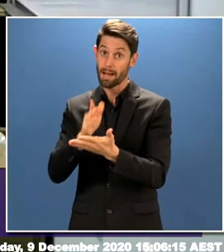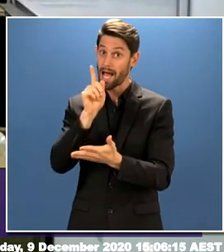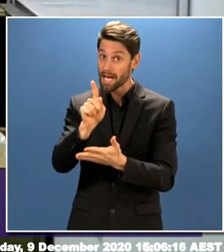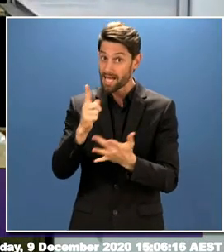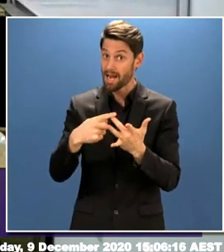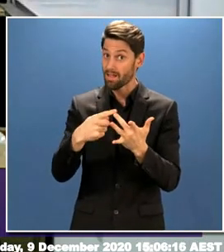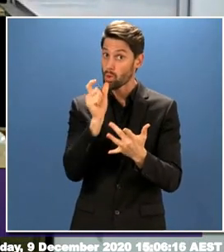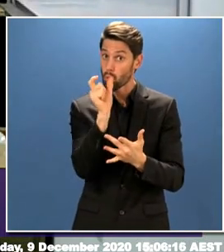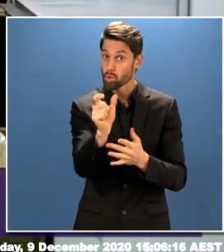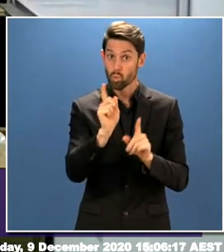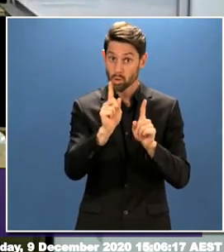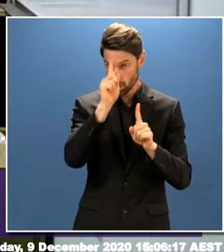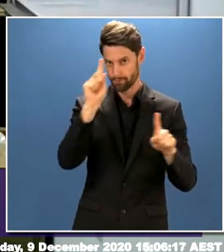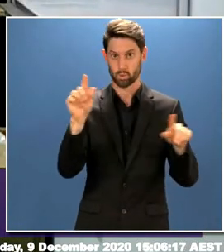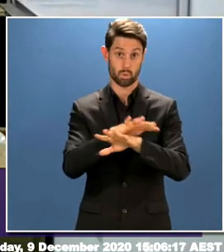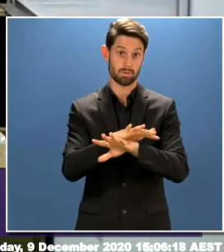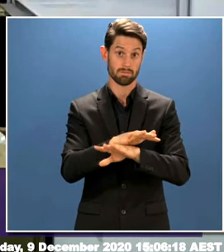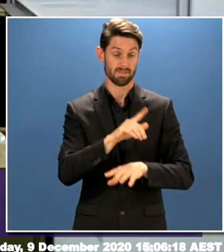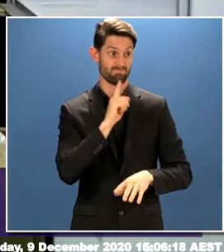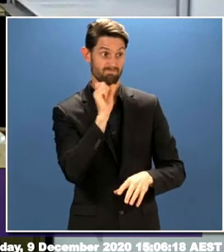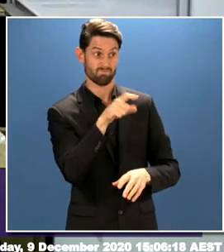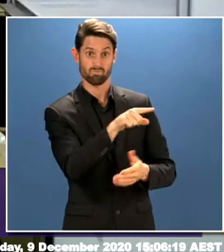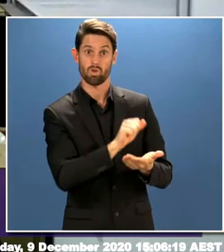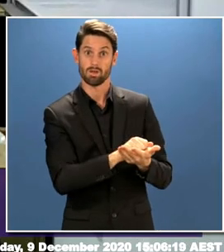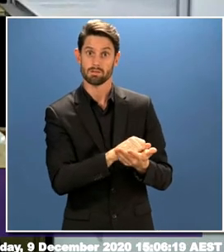So one of the issues that comes out of your research is to